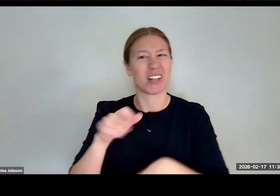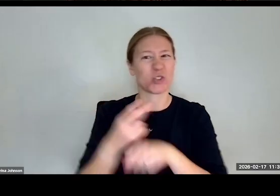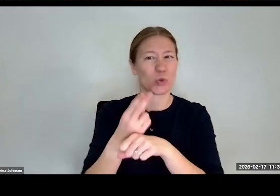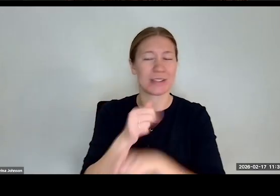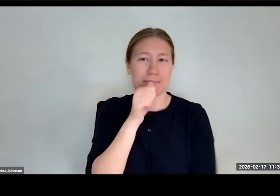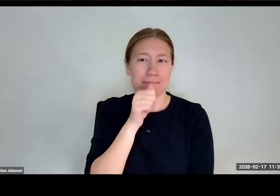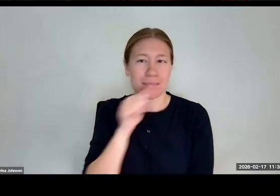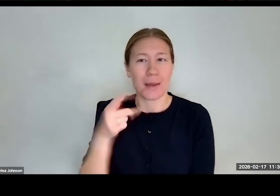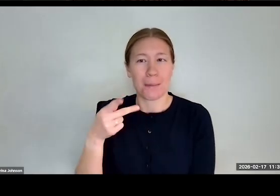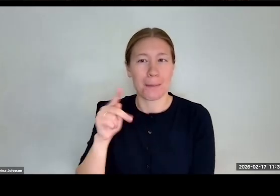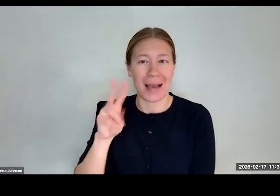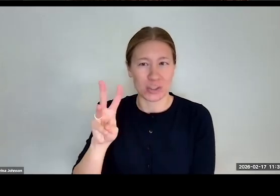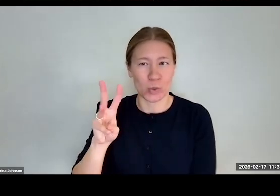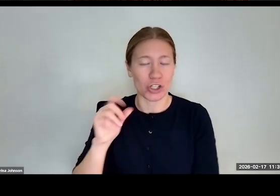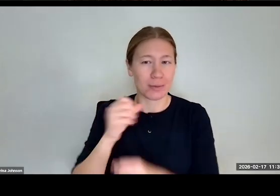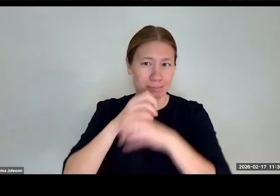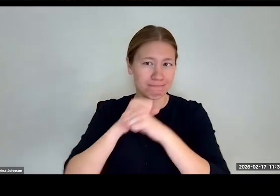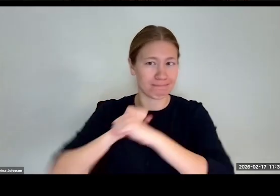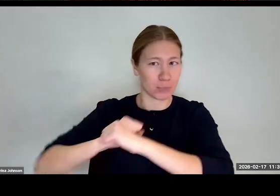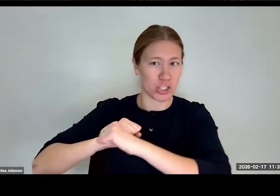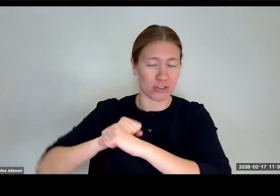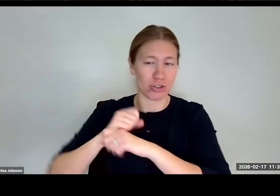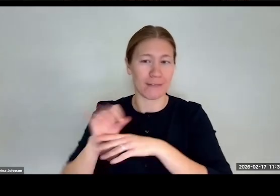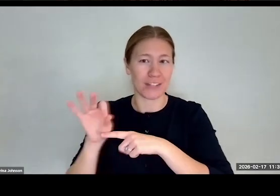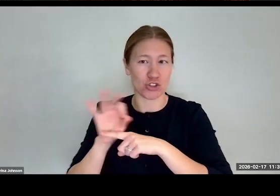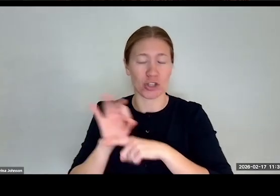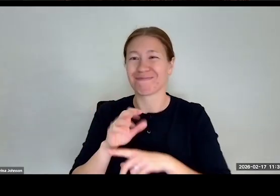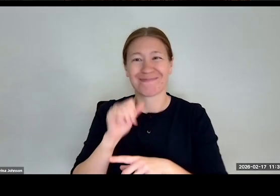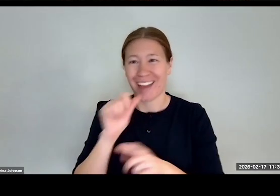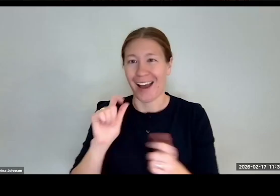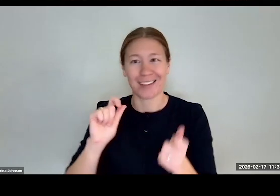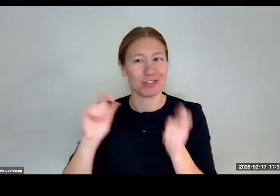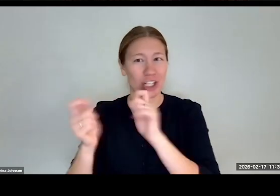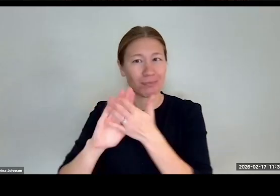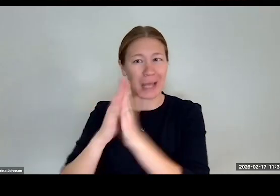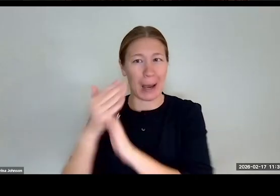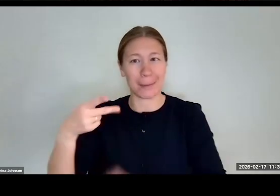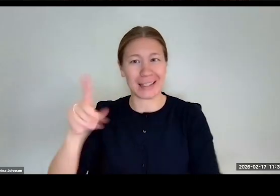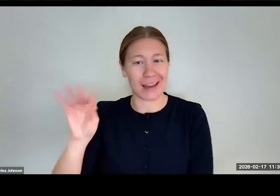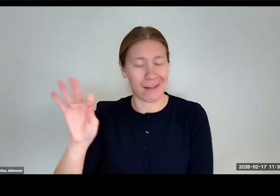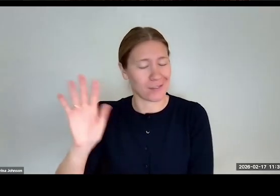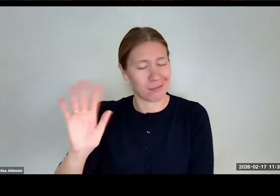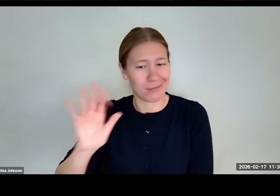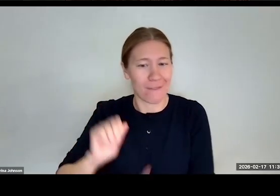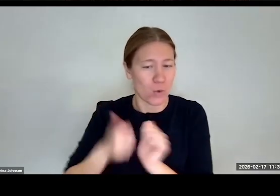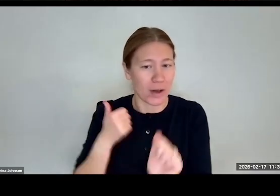PowerPoint rather than exporting your slides to A PDF. If you export them to a PDF, you are almost guaranteed